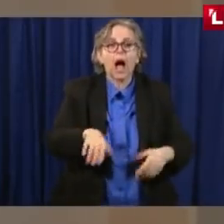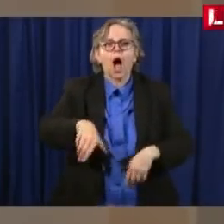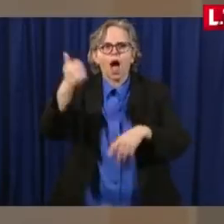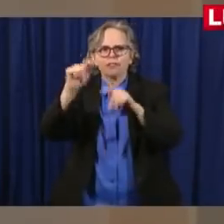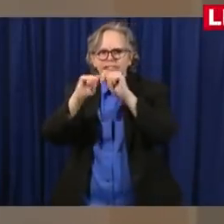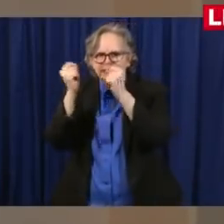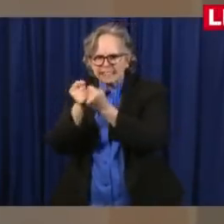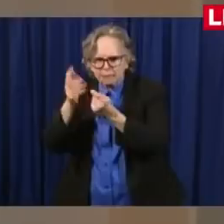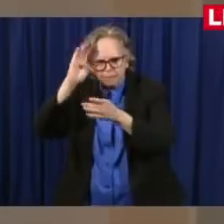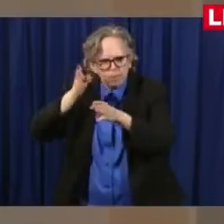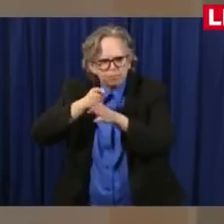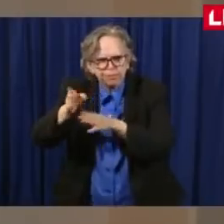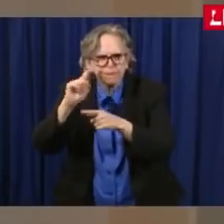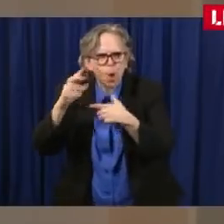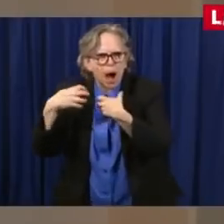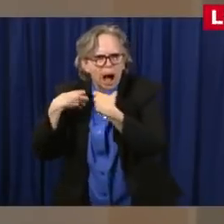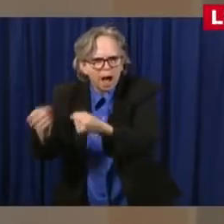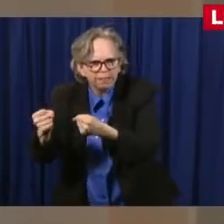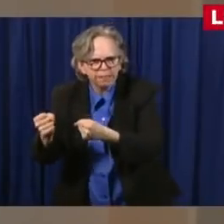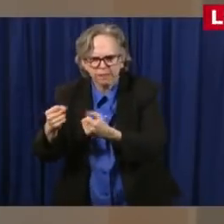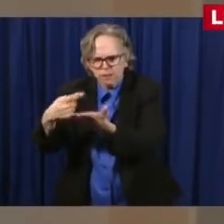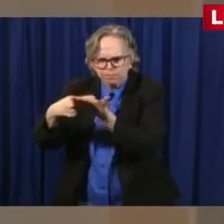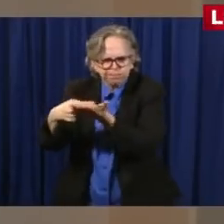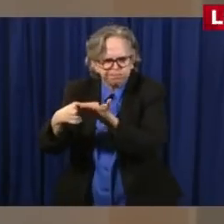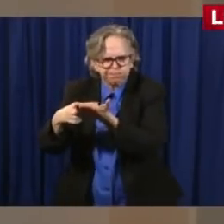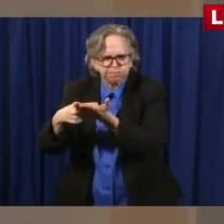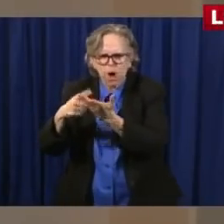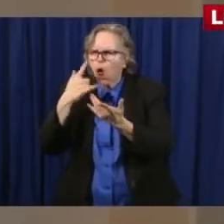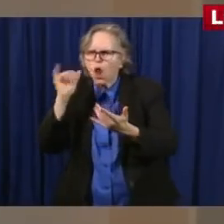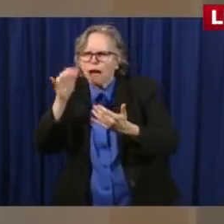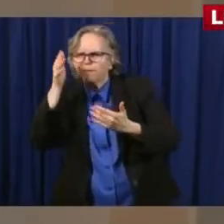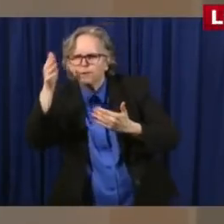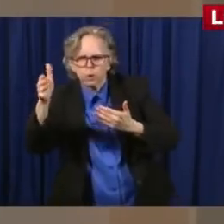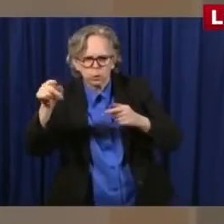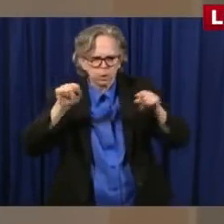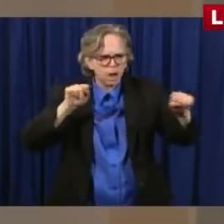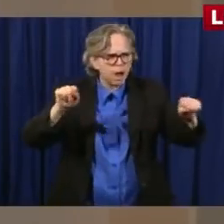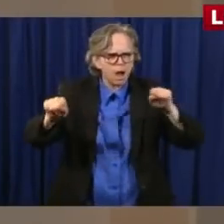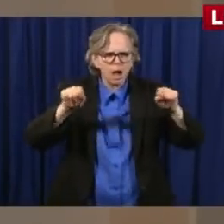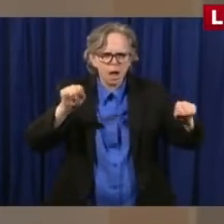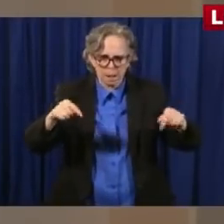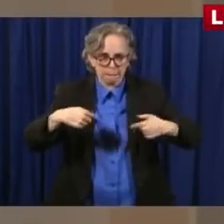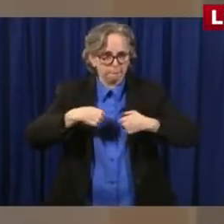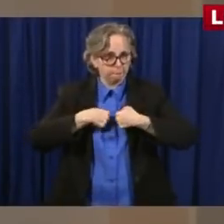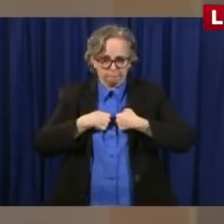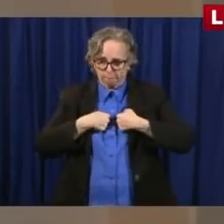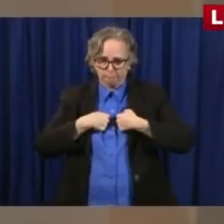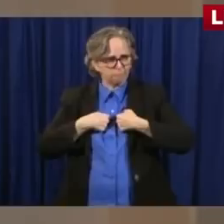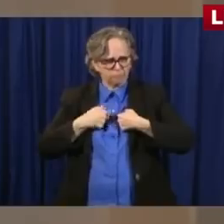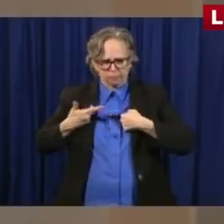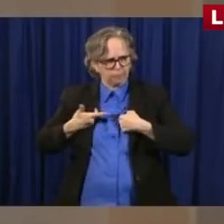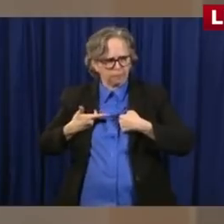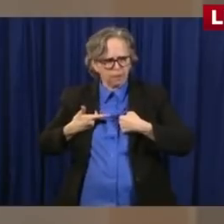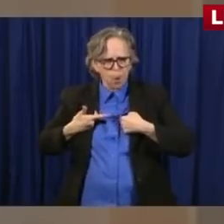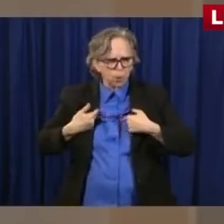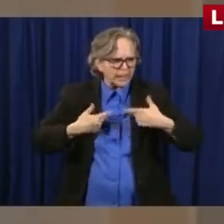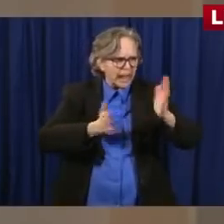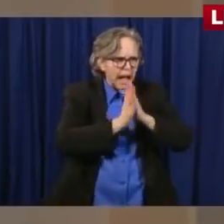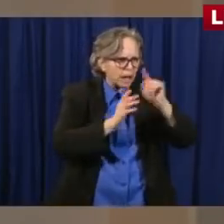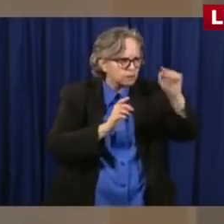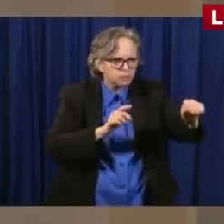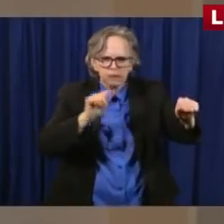WE HAVE A STAFF OF PEOPLE WORKING ON THE HEALTH ASPECT OF THIS, CONSULTING MEDICAL PROFESSIONALS.